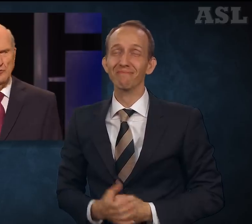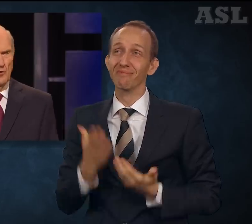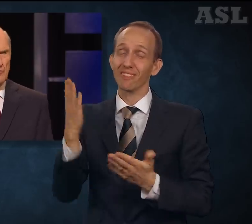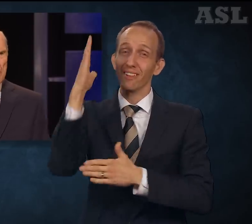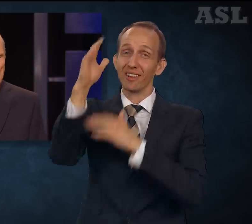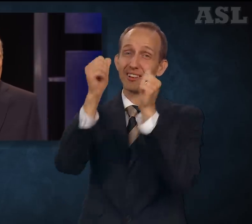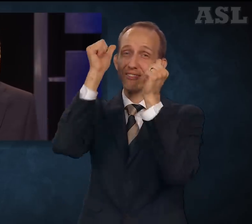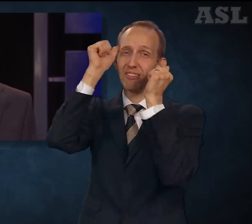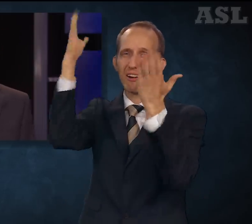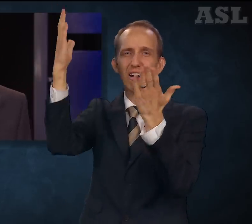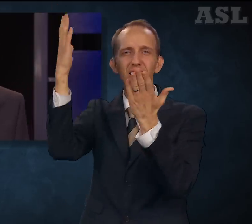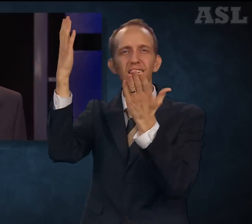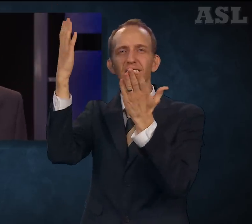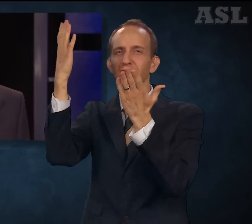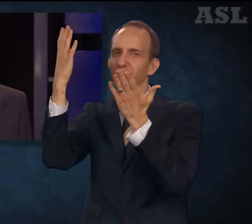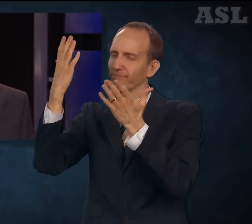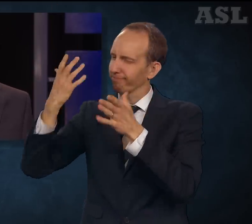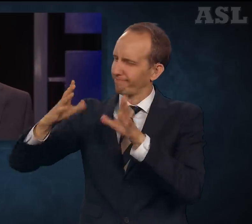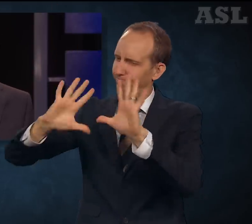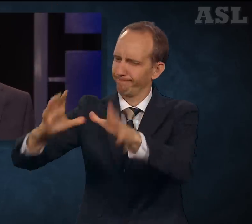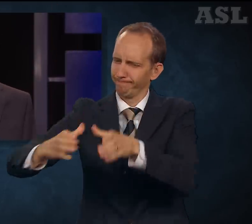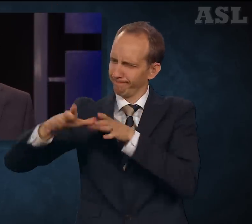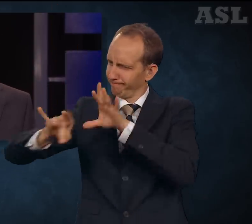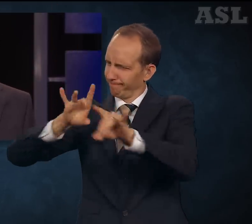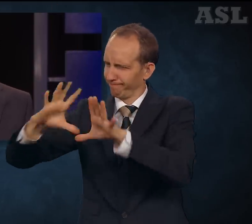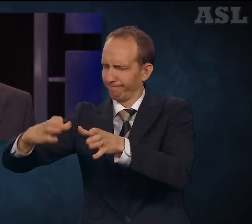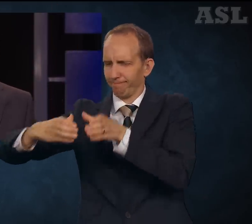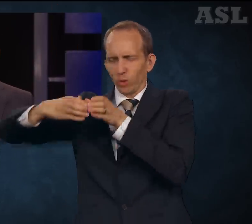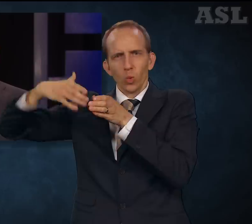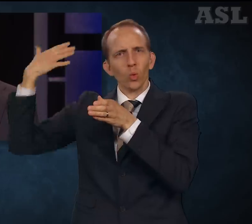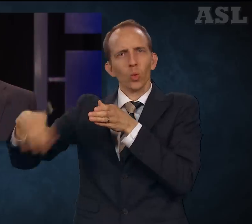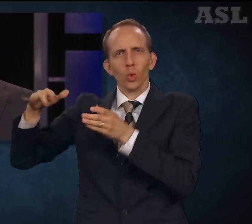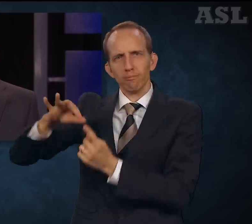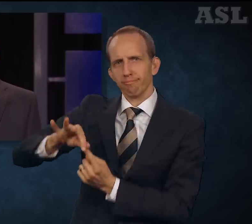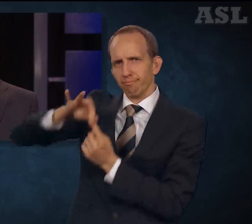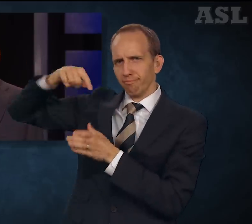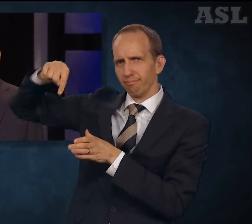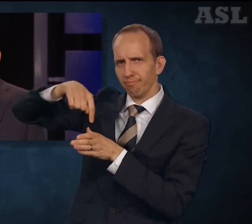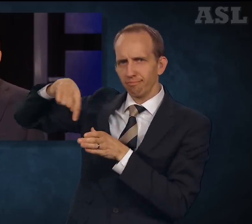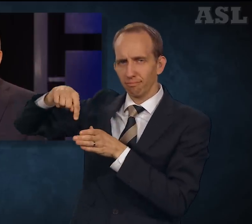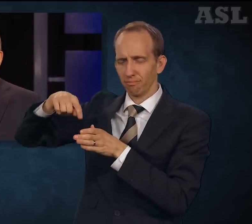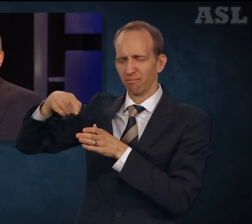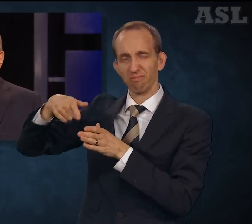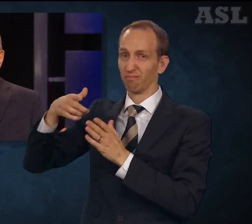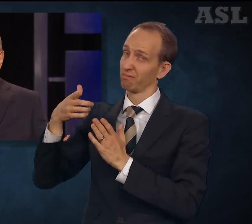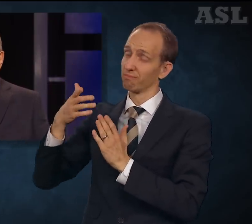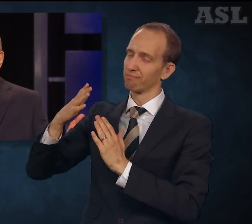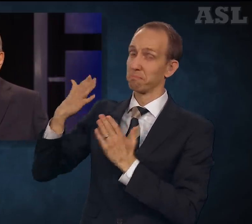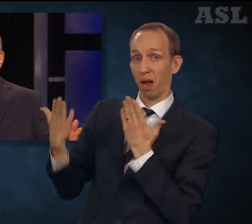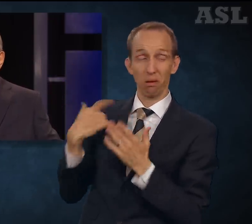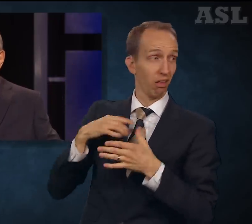OUR HEAVENLY FATHER HAS